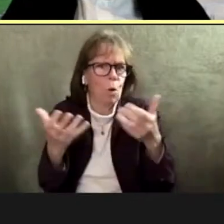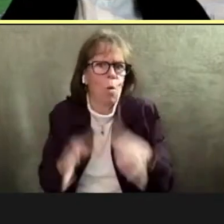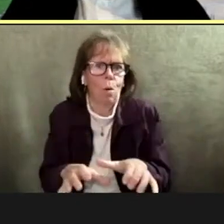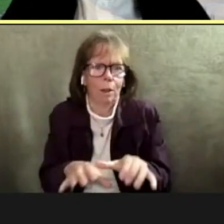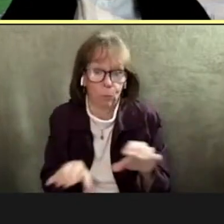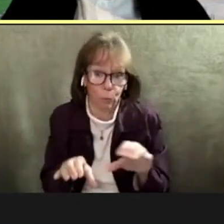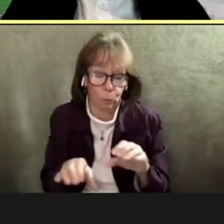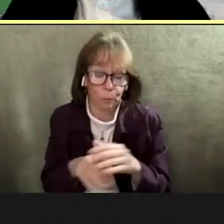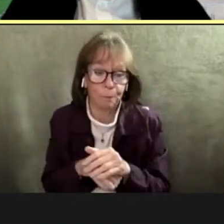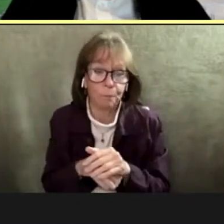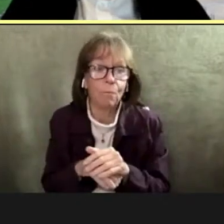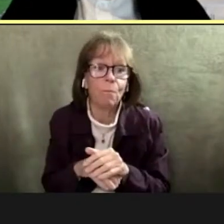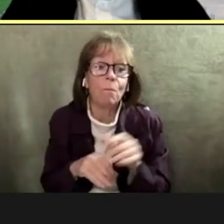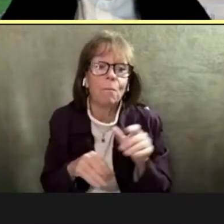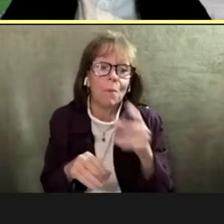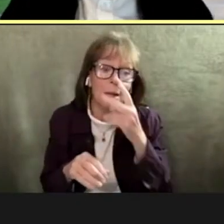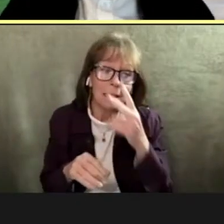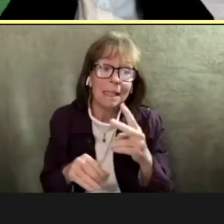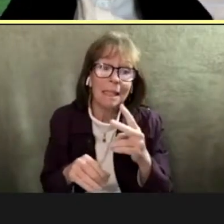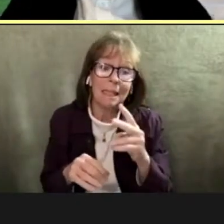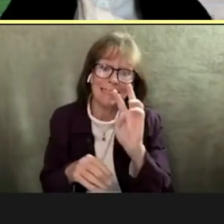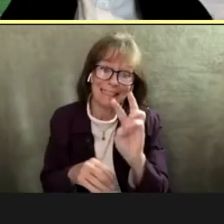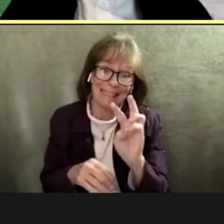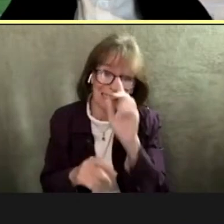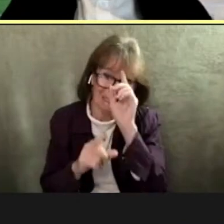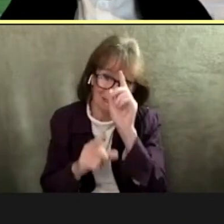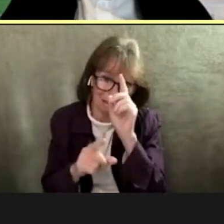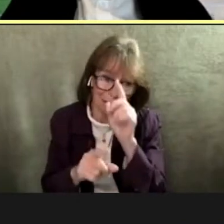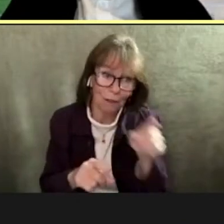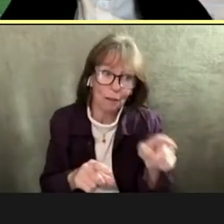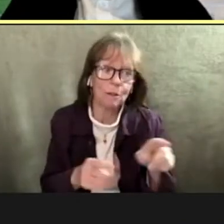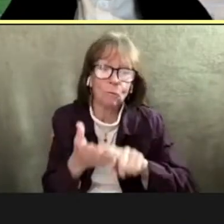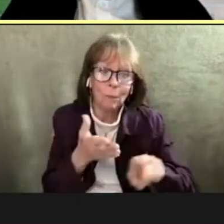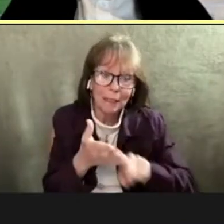So these are our six mission functions, research, advocacy,